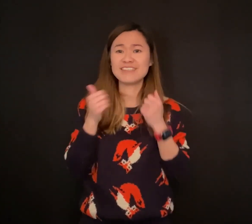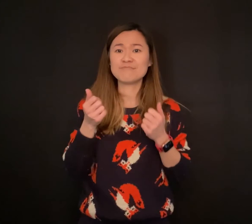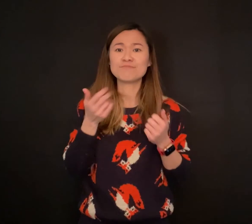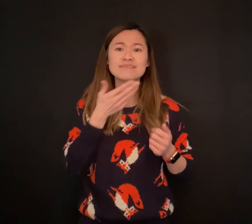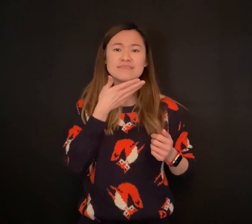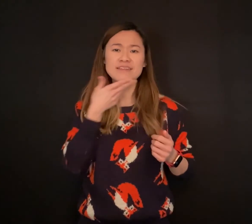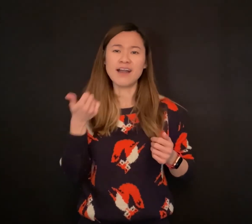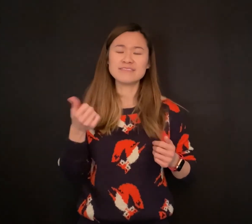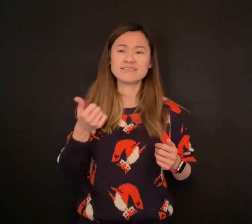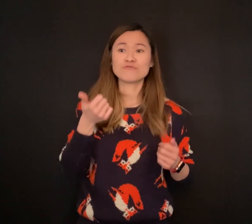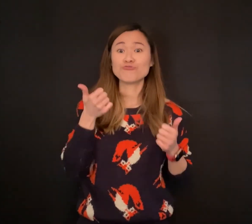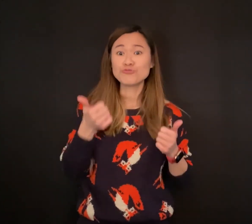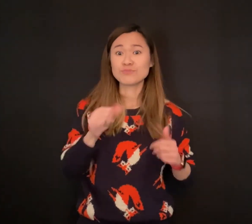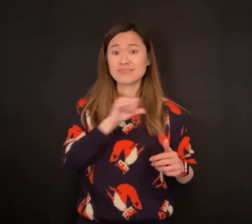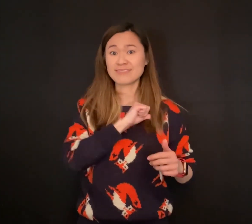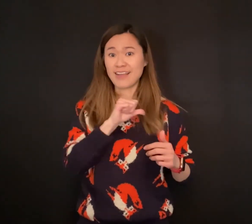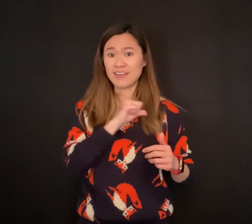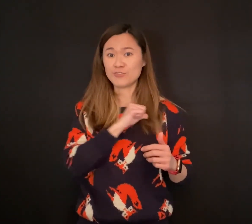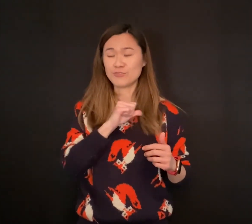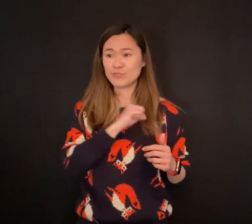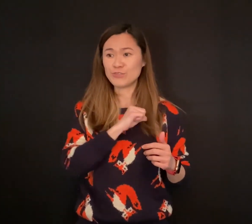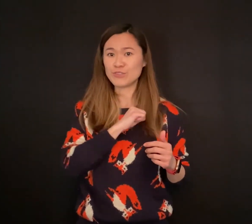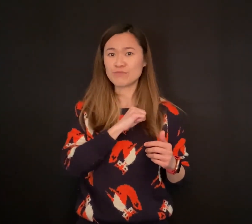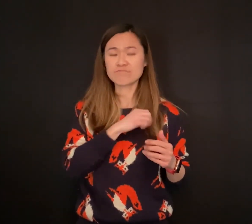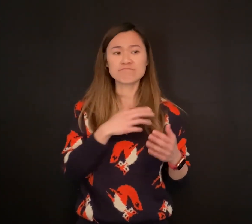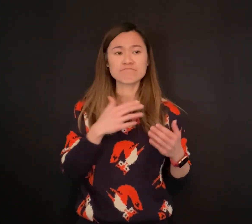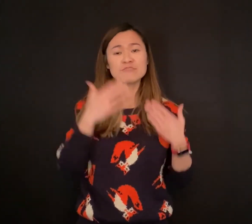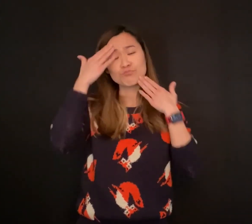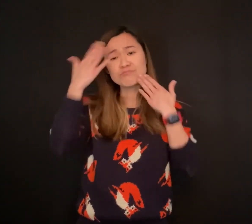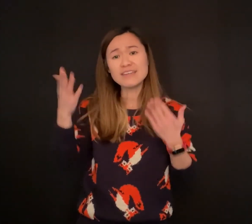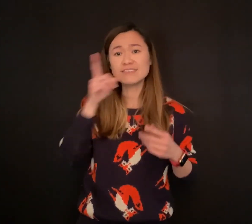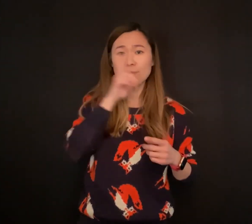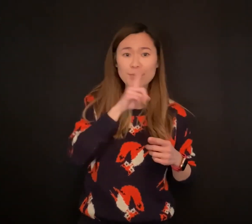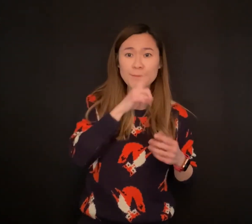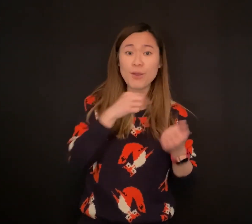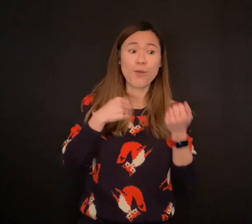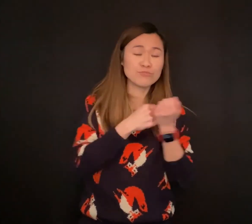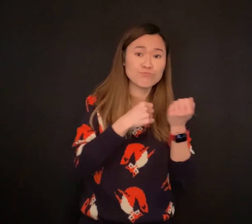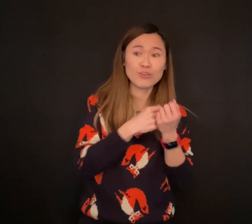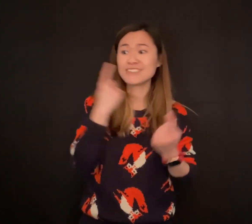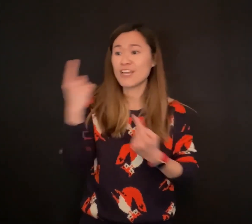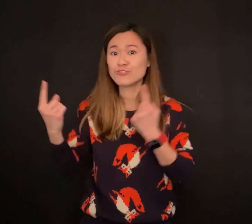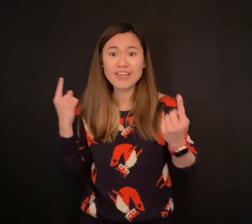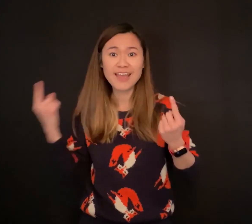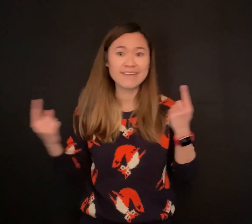Please be nice and have good attitude and respect people and support each other.